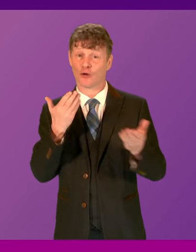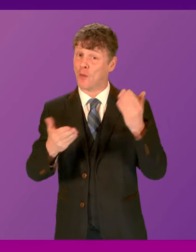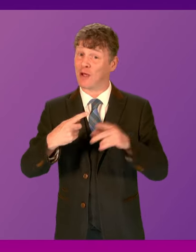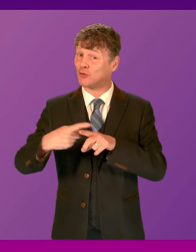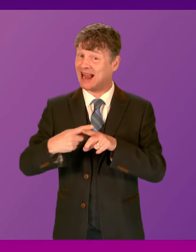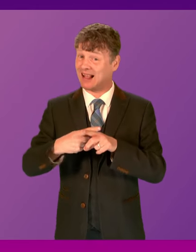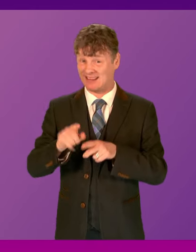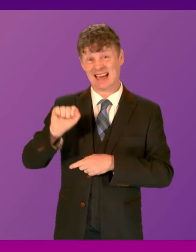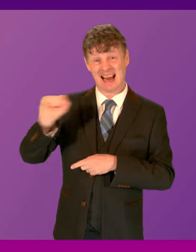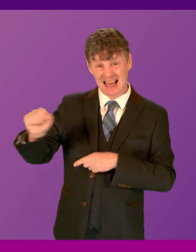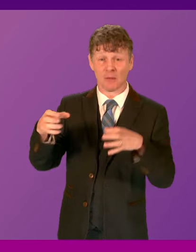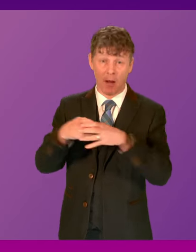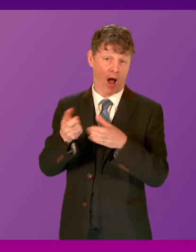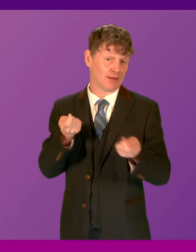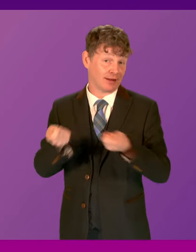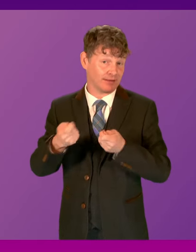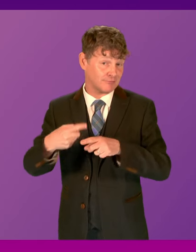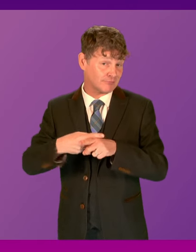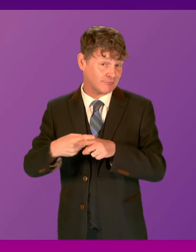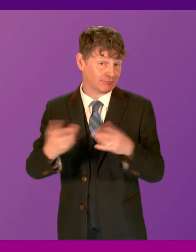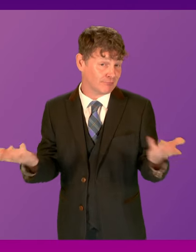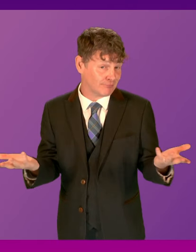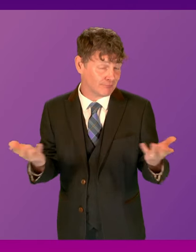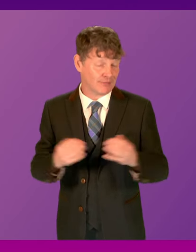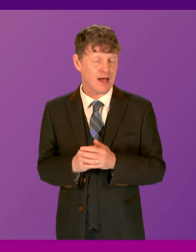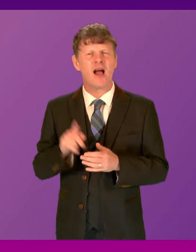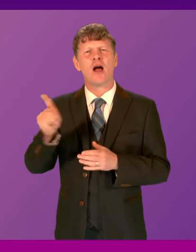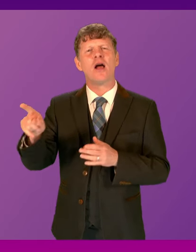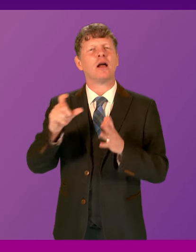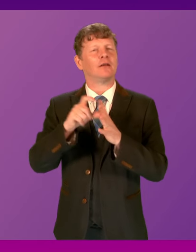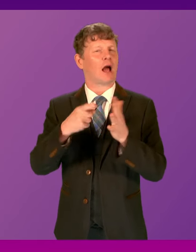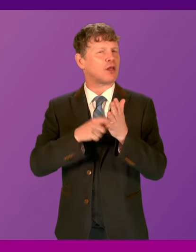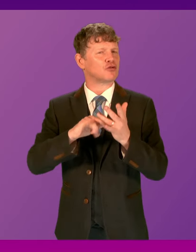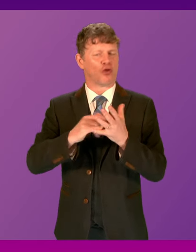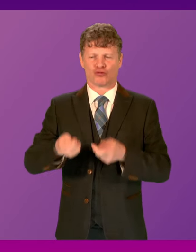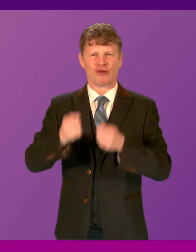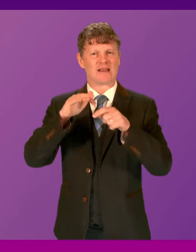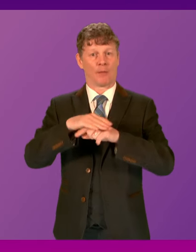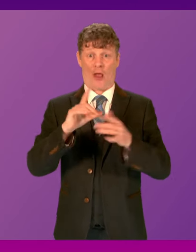Let us take the points that Douglas Ross raised about the act and freedom